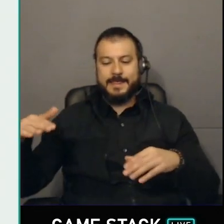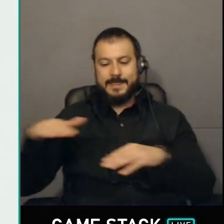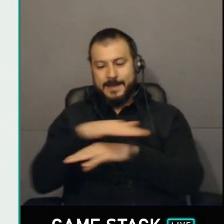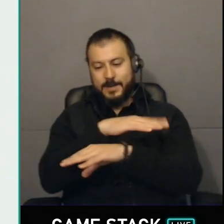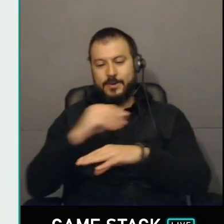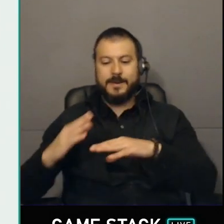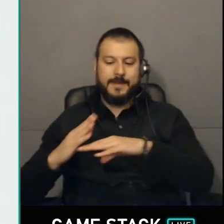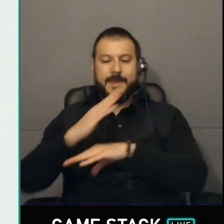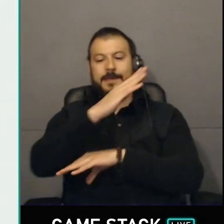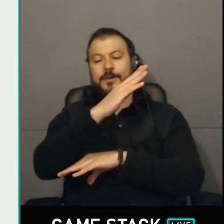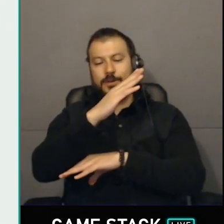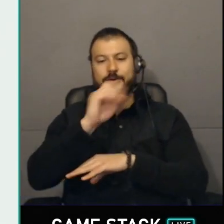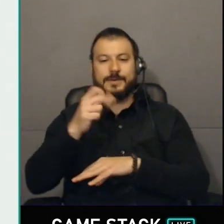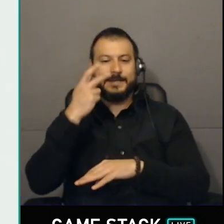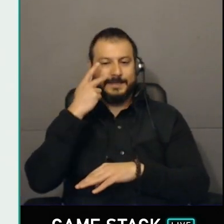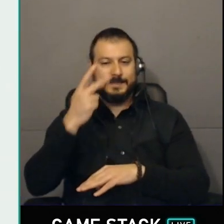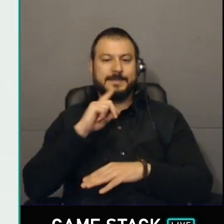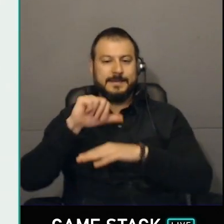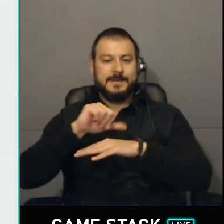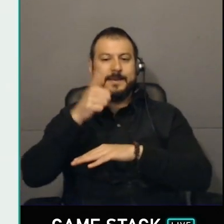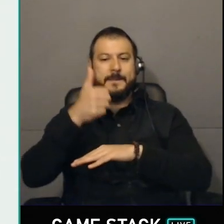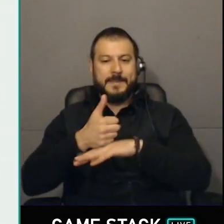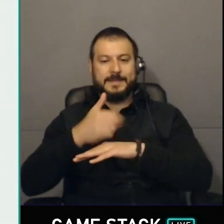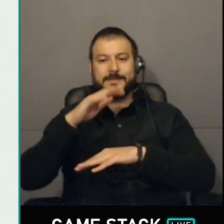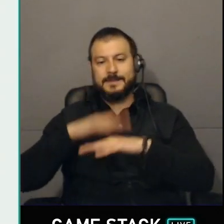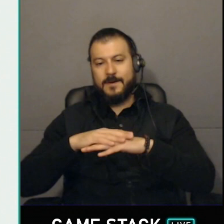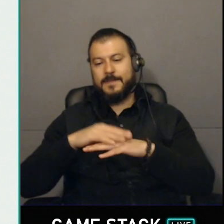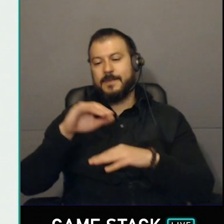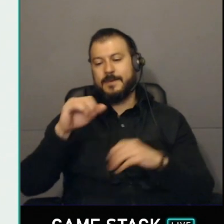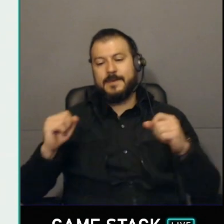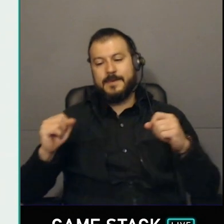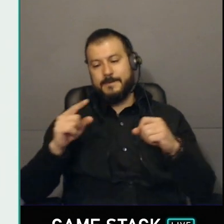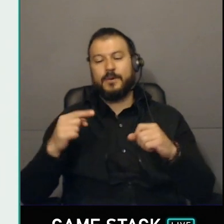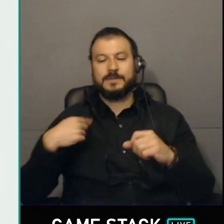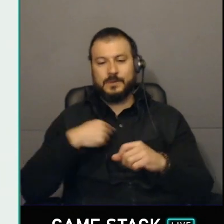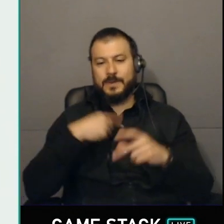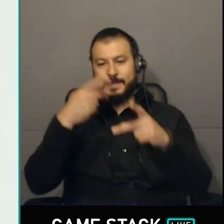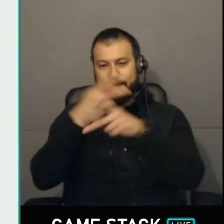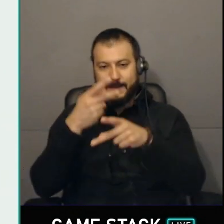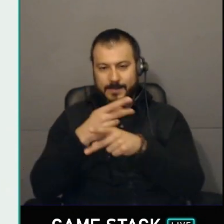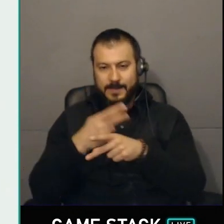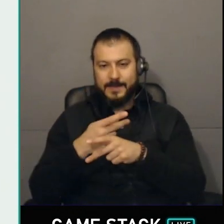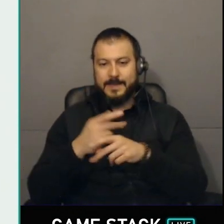You can see that they're going to be based on the impulse that we calculate, the mass of the body for